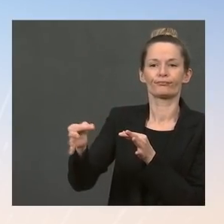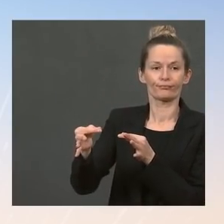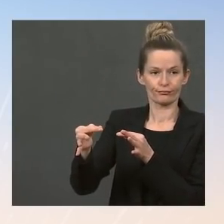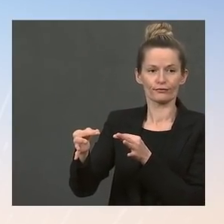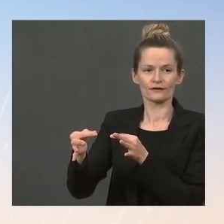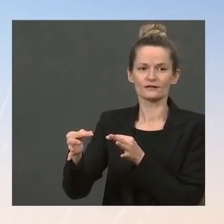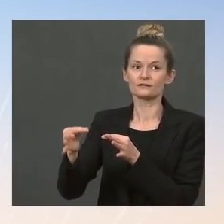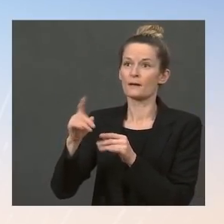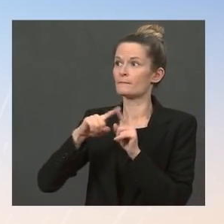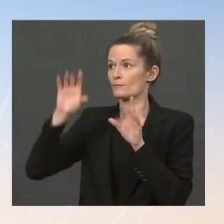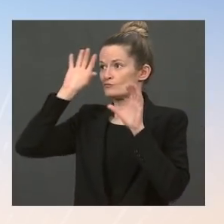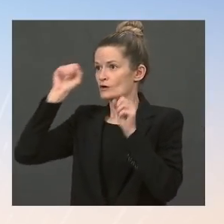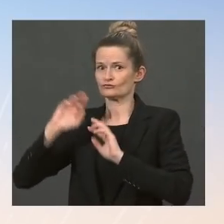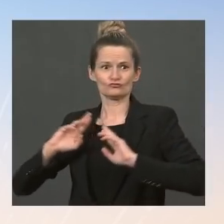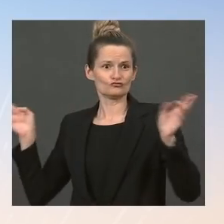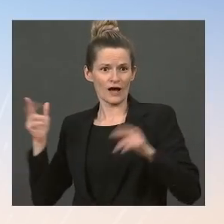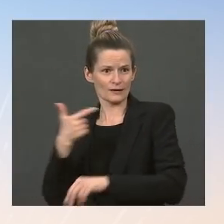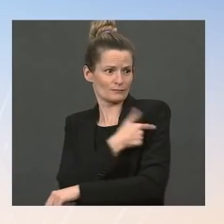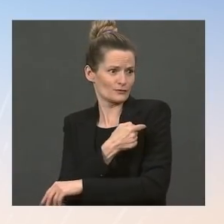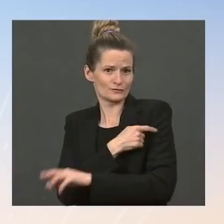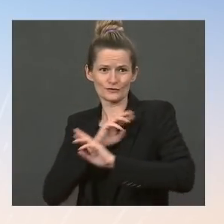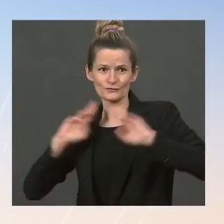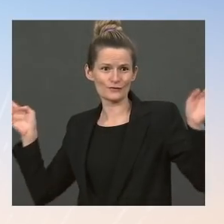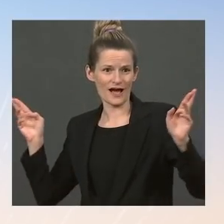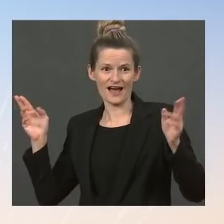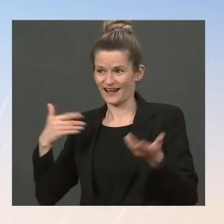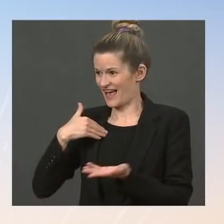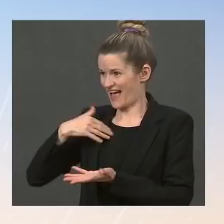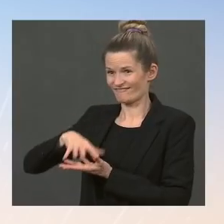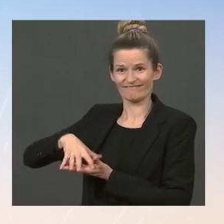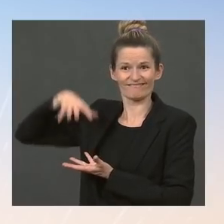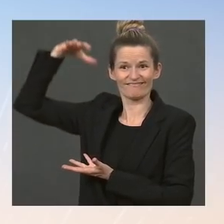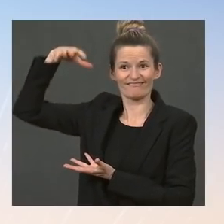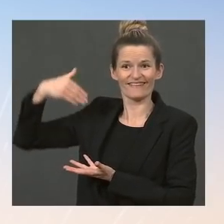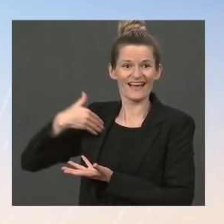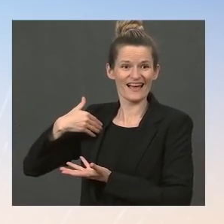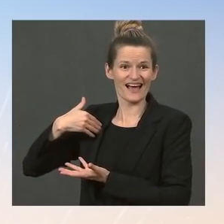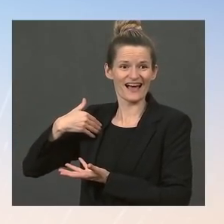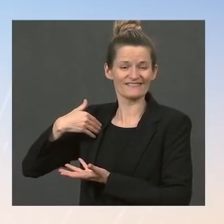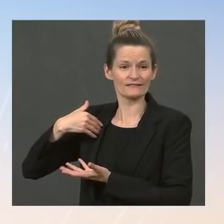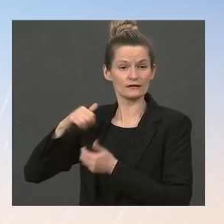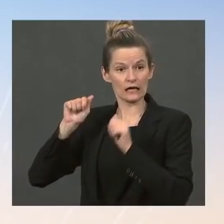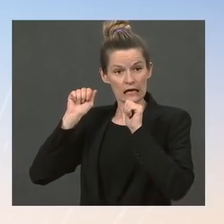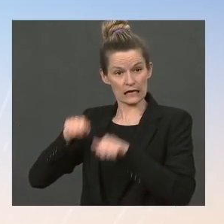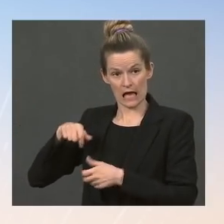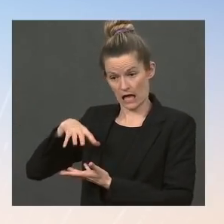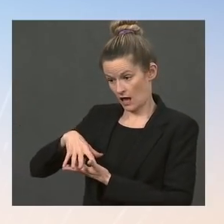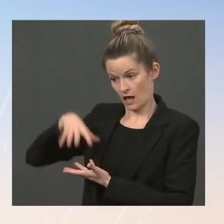Ms. Psaki: Yeah. The Press: Is there any chance that they would expire and need to be sent off to other countries like we've done in the past,